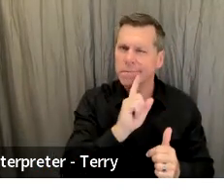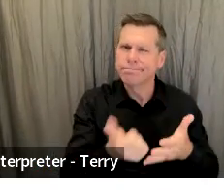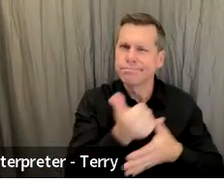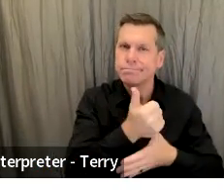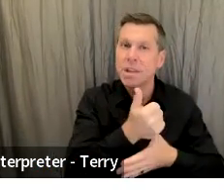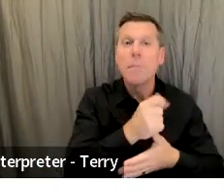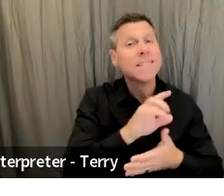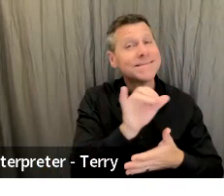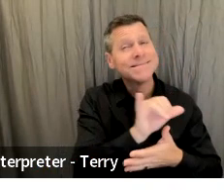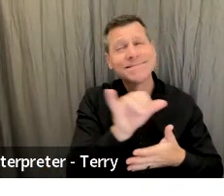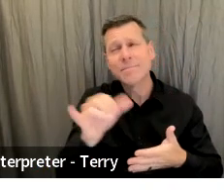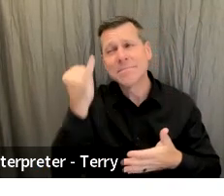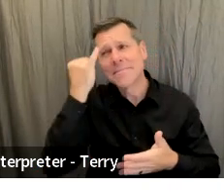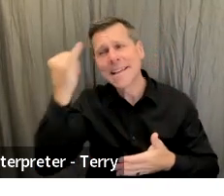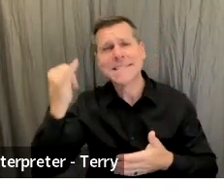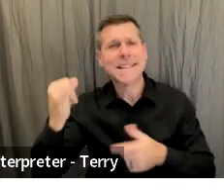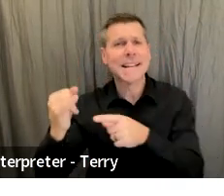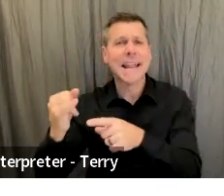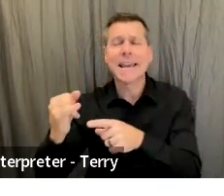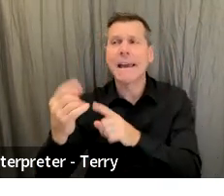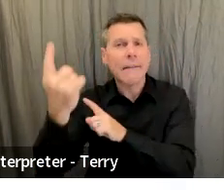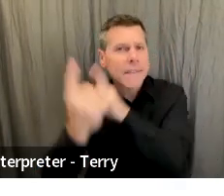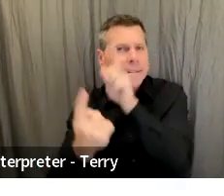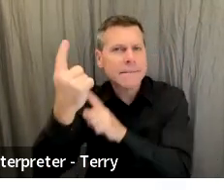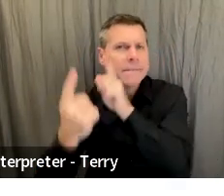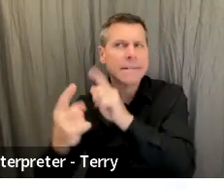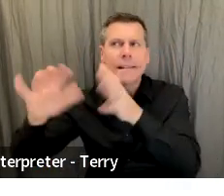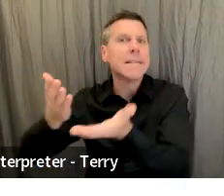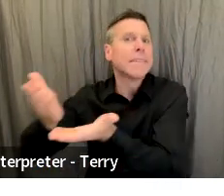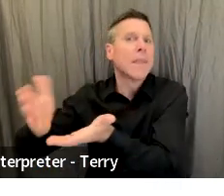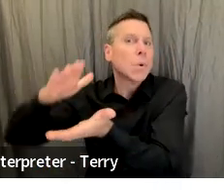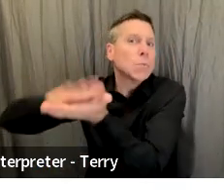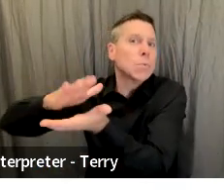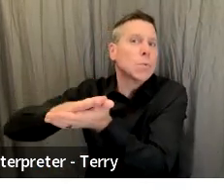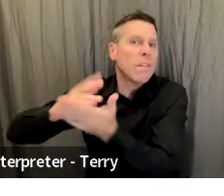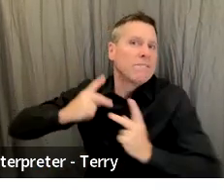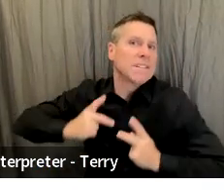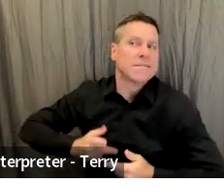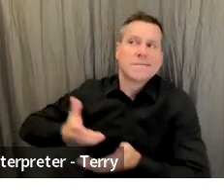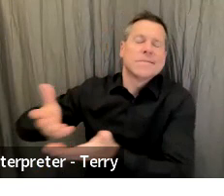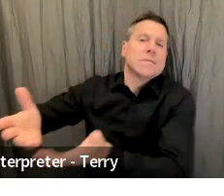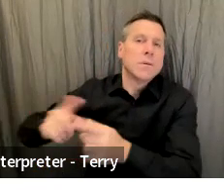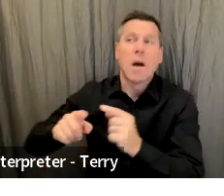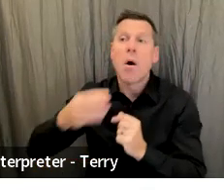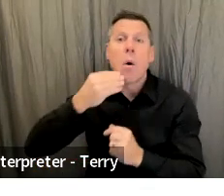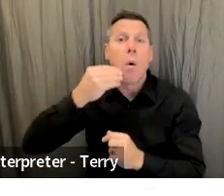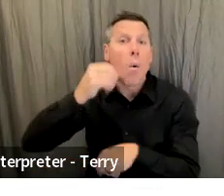that use this canvas as a supplement. So if you're having students do homework on campus or take quizzes